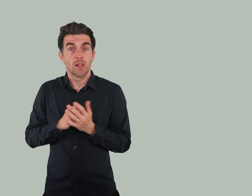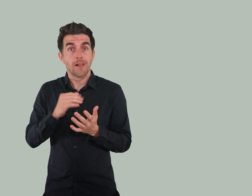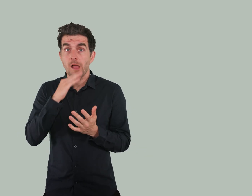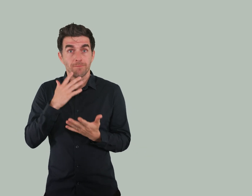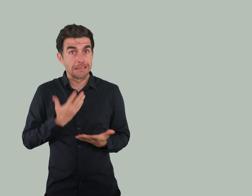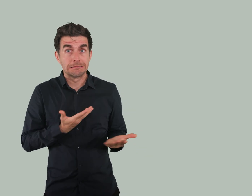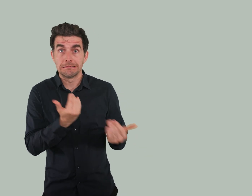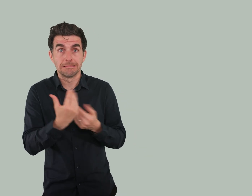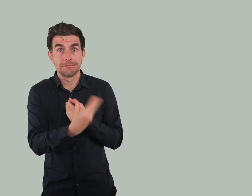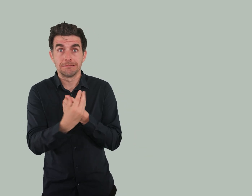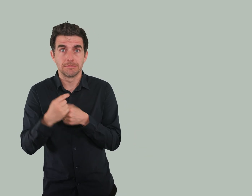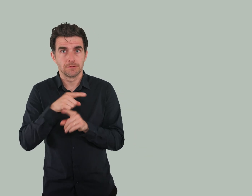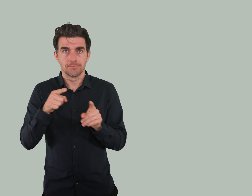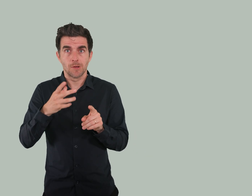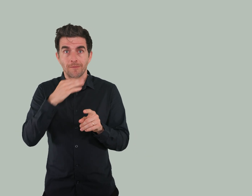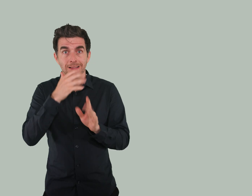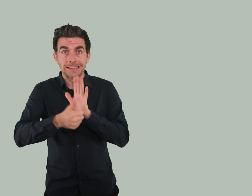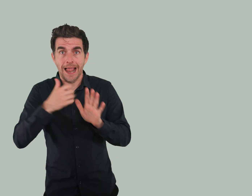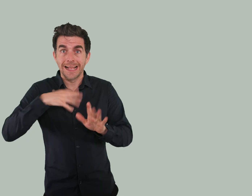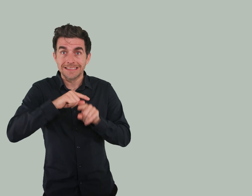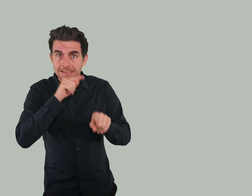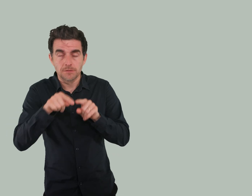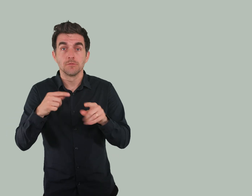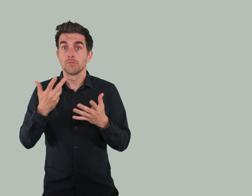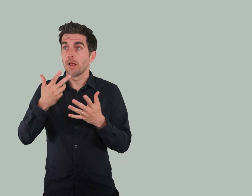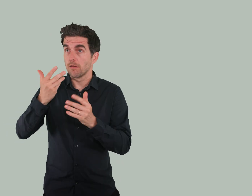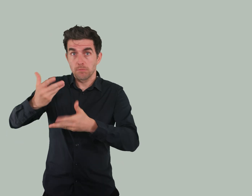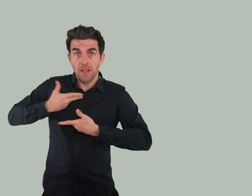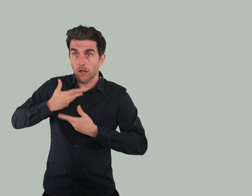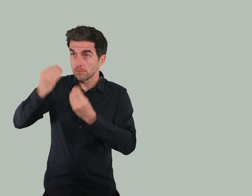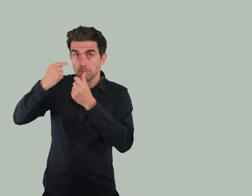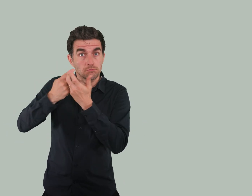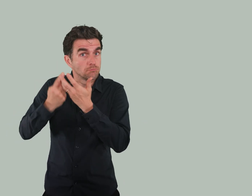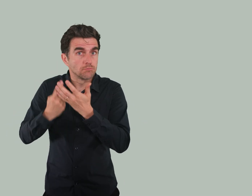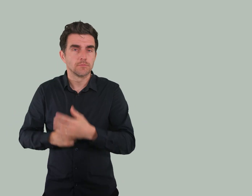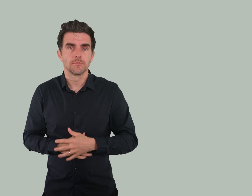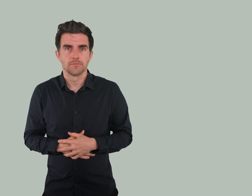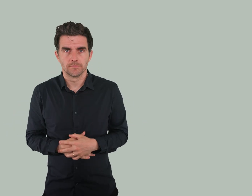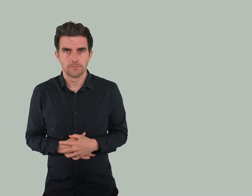a lack of join-up in the skills needed and those being provided.